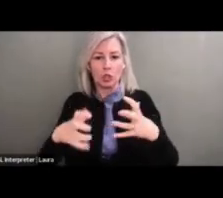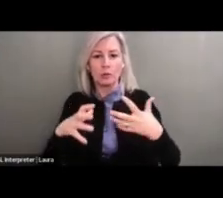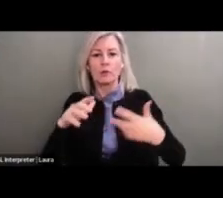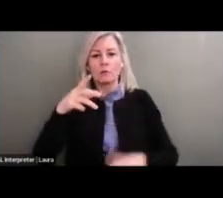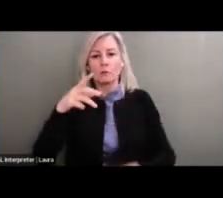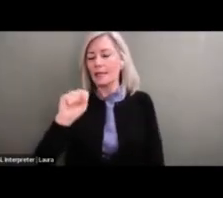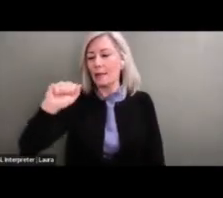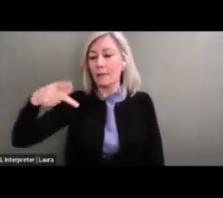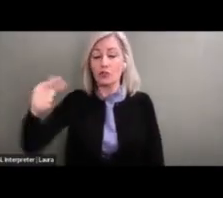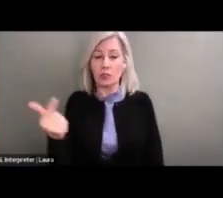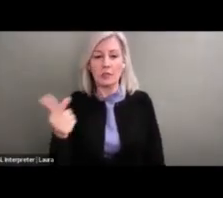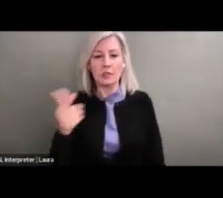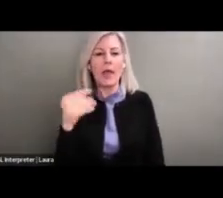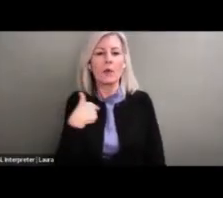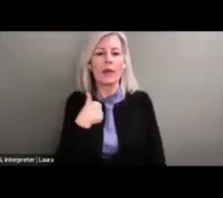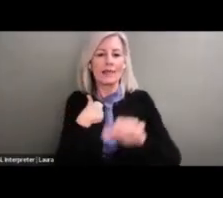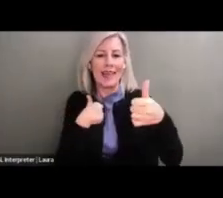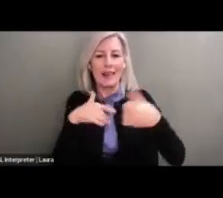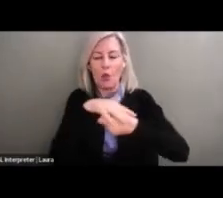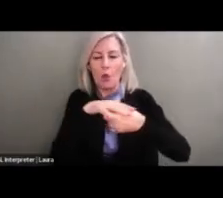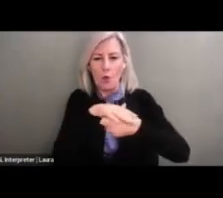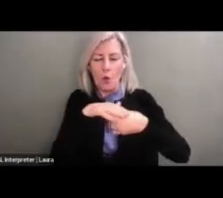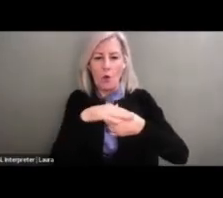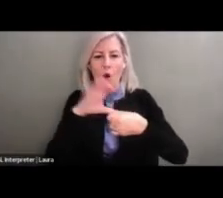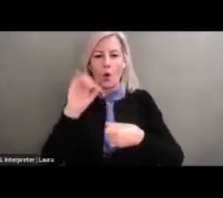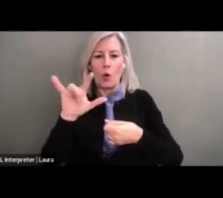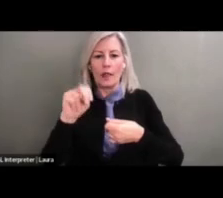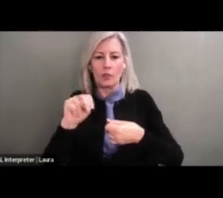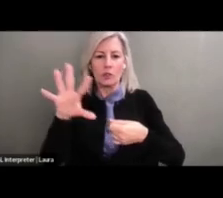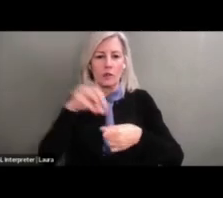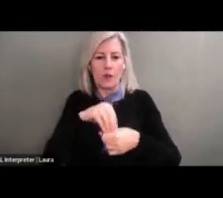local coalitions engaged in a state and local, uh.